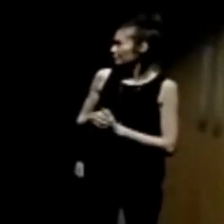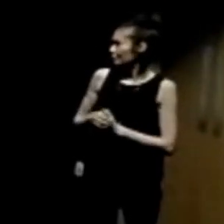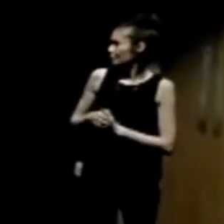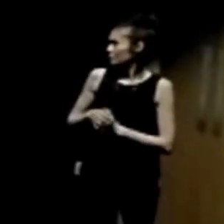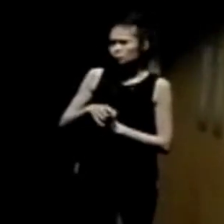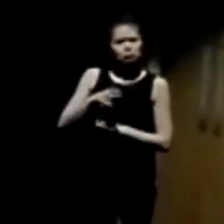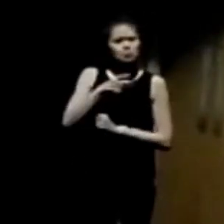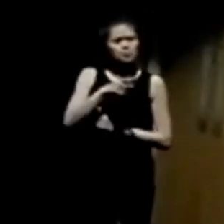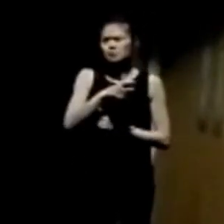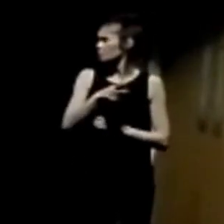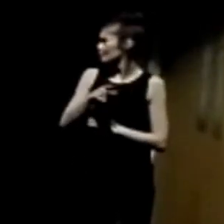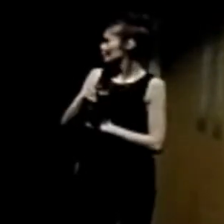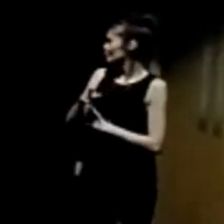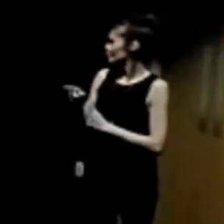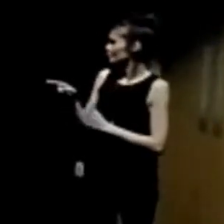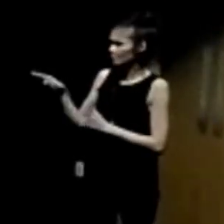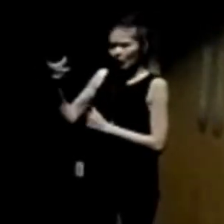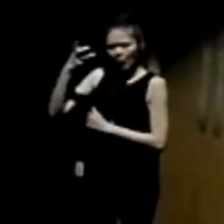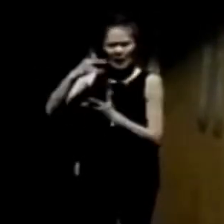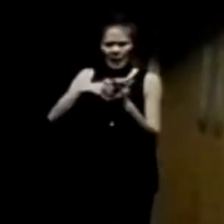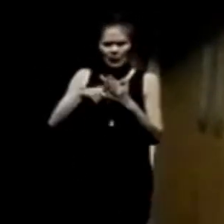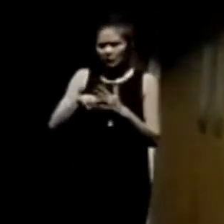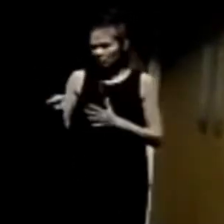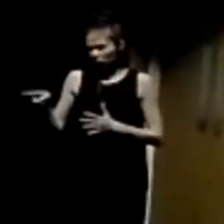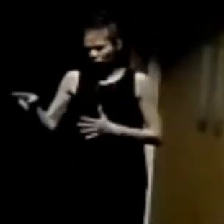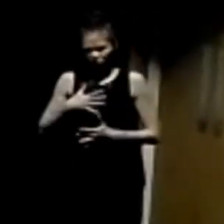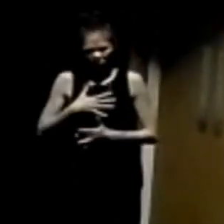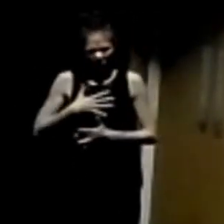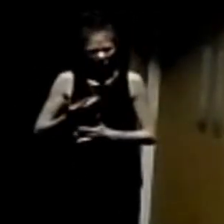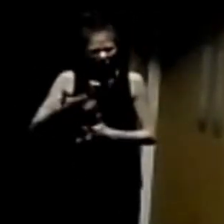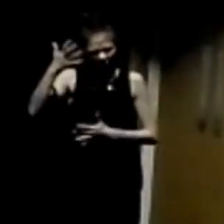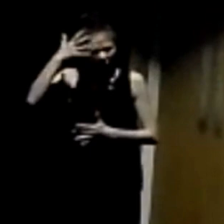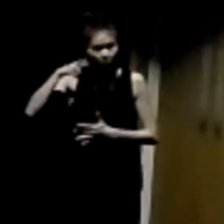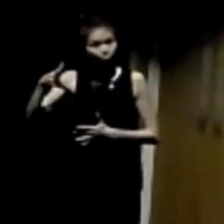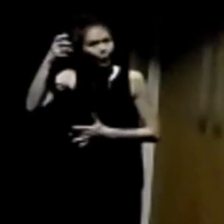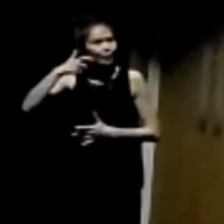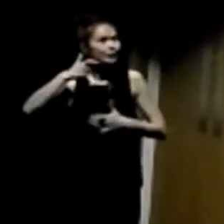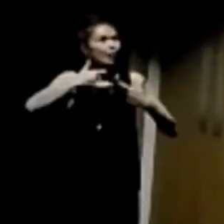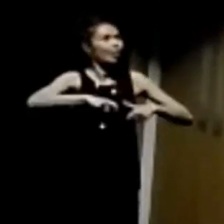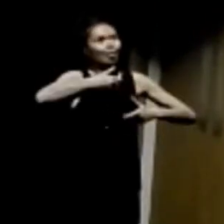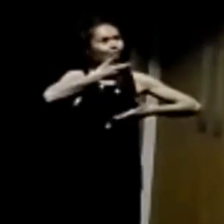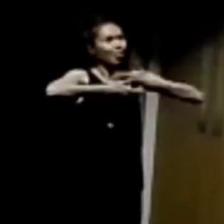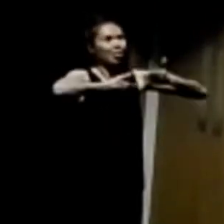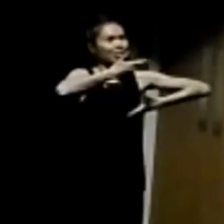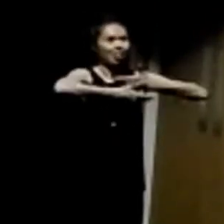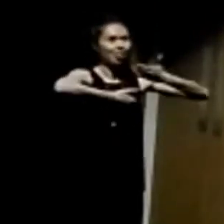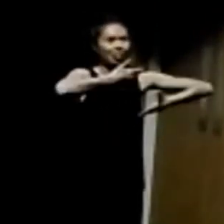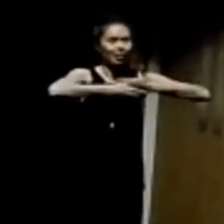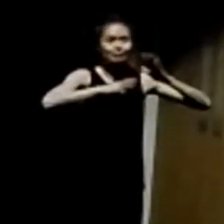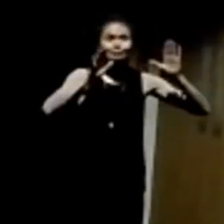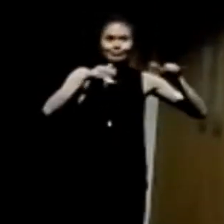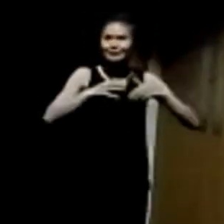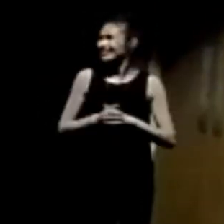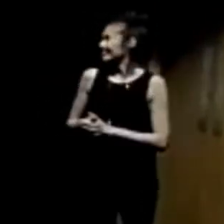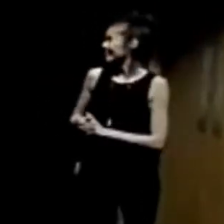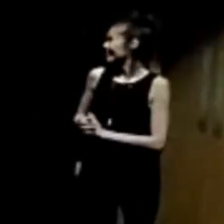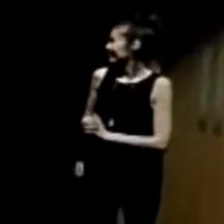Mend you speed…He’s not very amused with Boris I have to tell you but that doesn't stop Boris. Certainly not. LAUGHTER